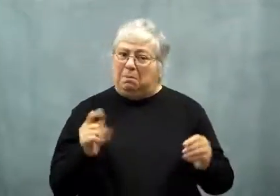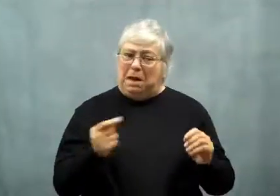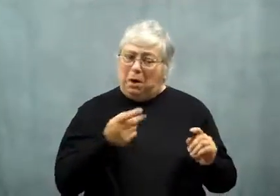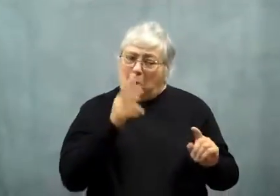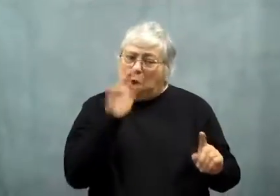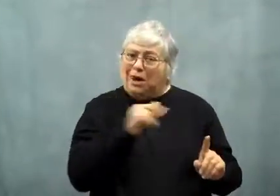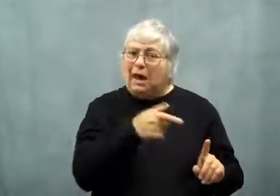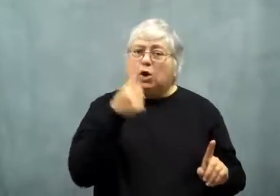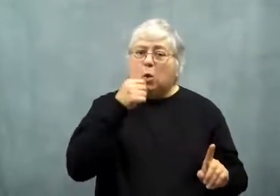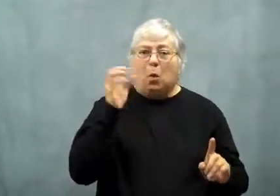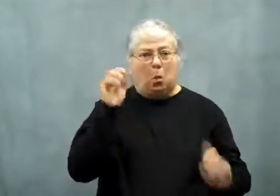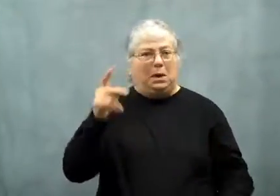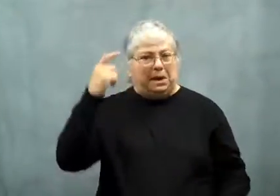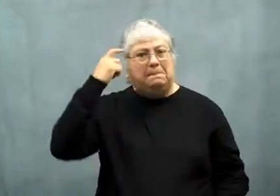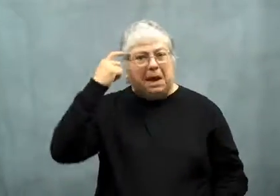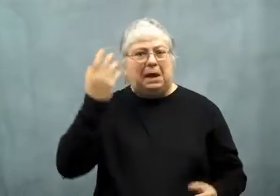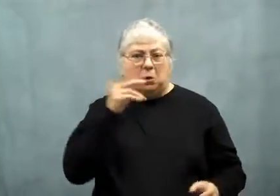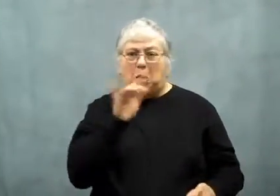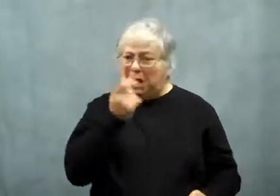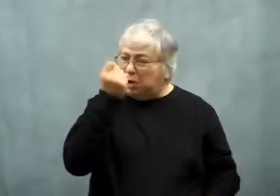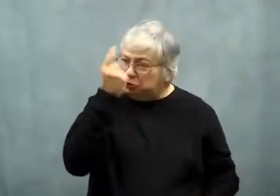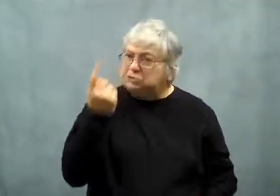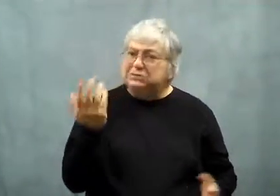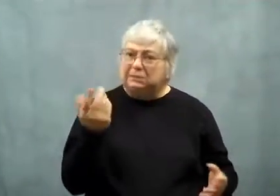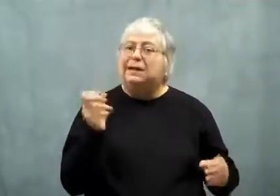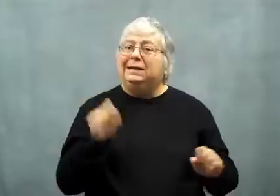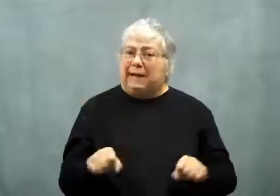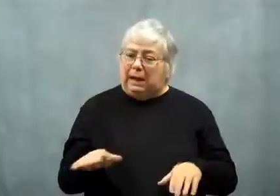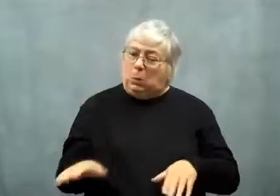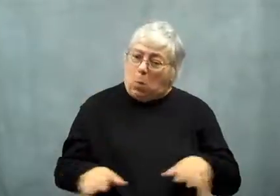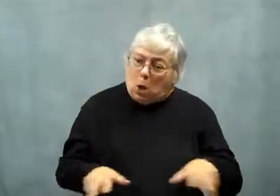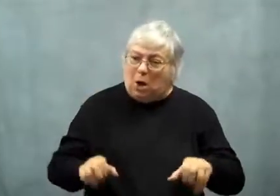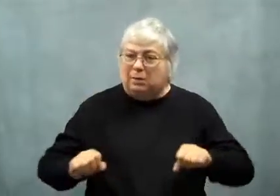Her mind seems to be ok, she can understand,